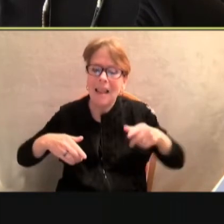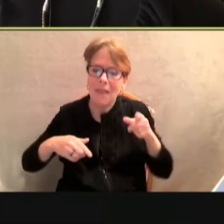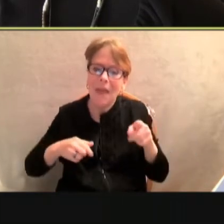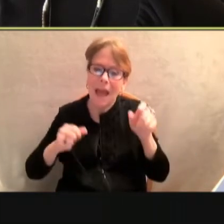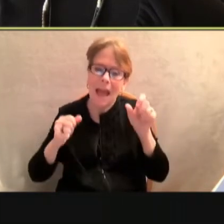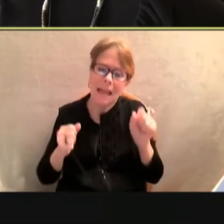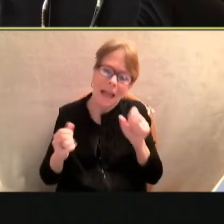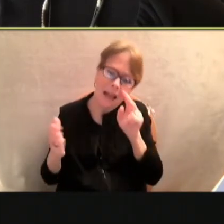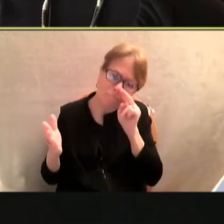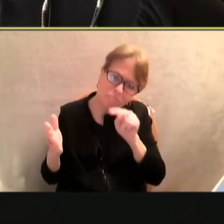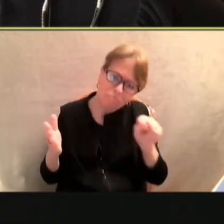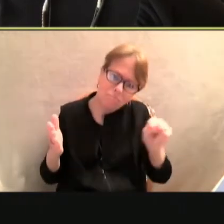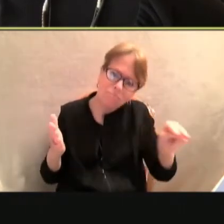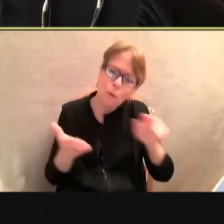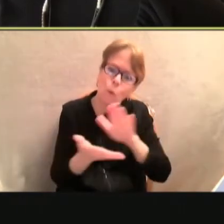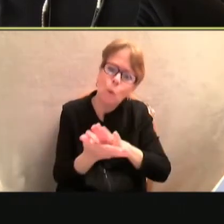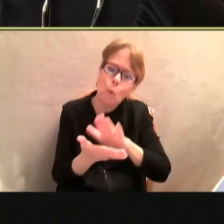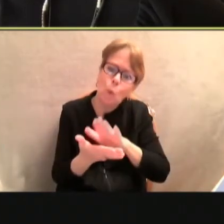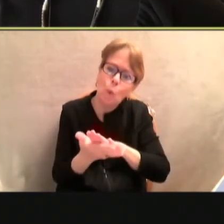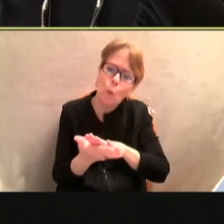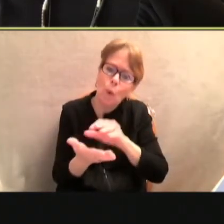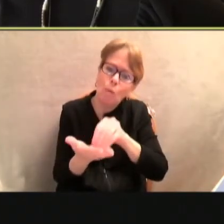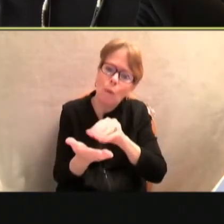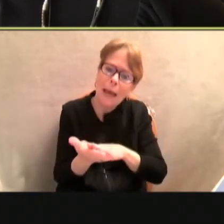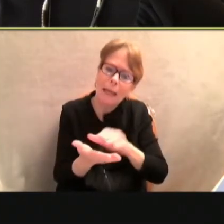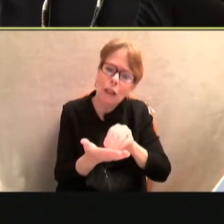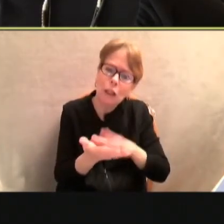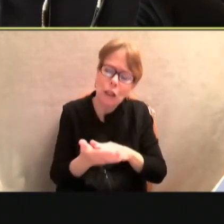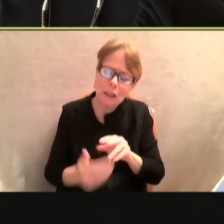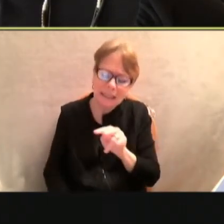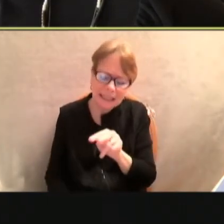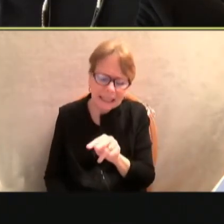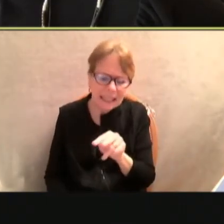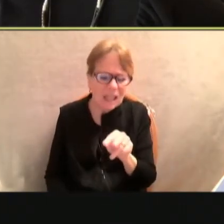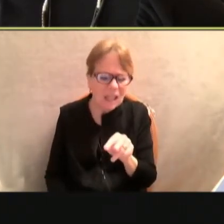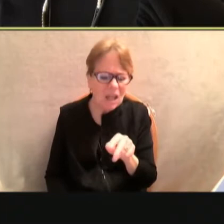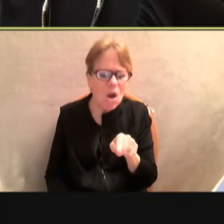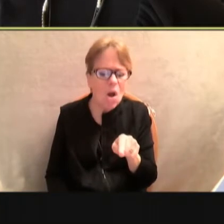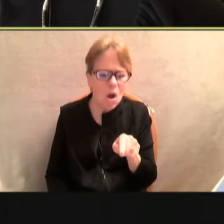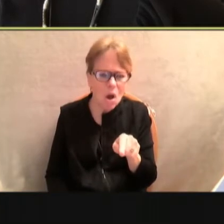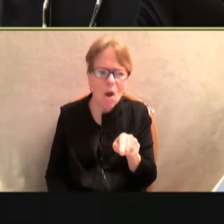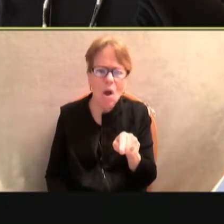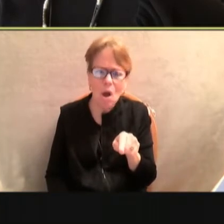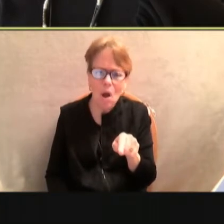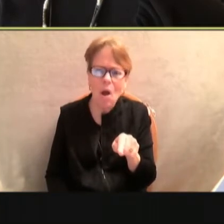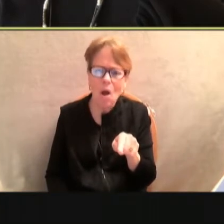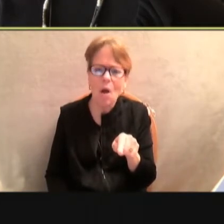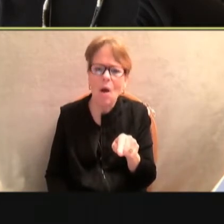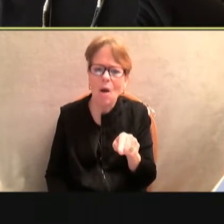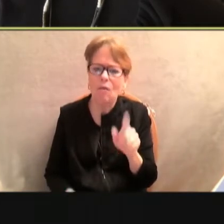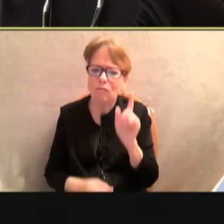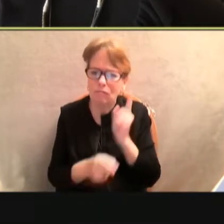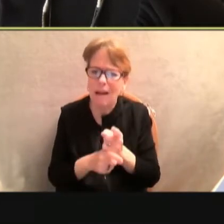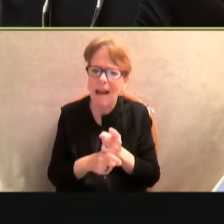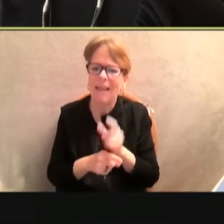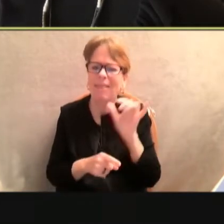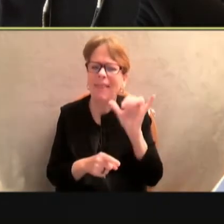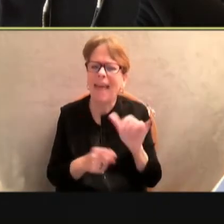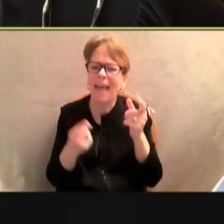and make connections that then back up what they claim they've experienced. So let's take,